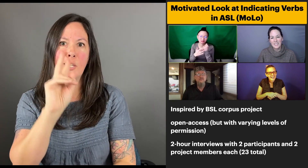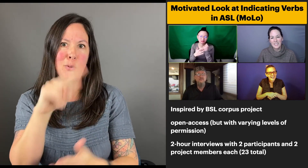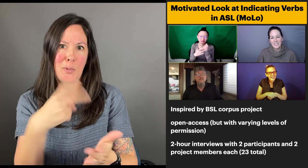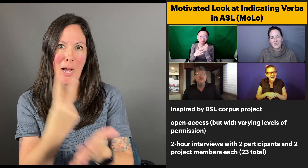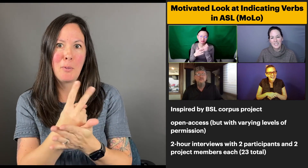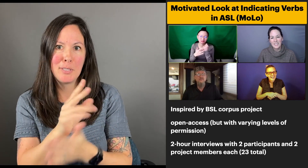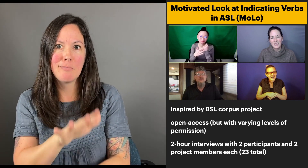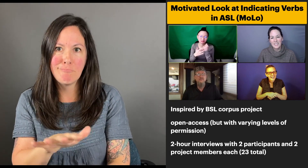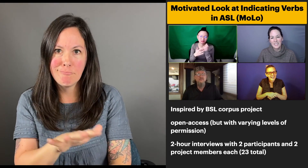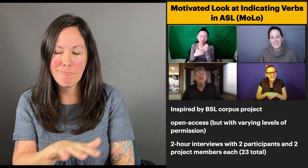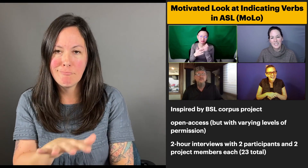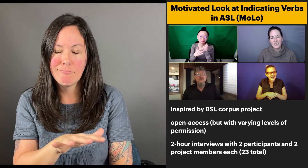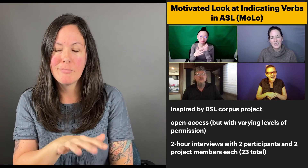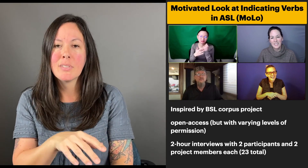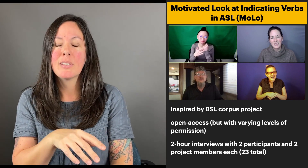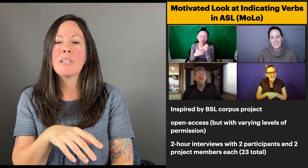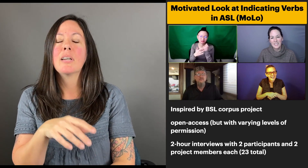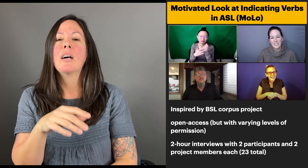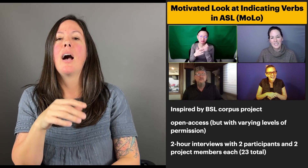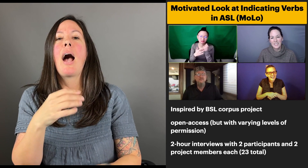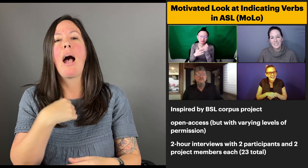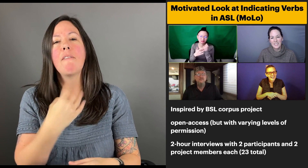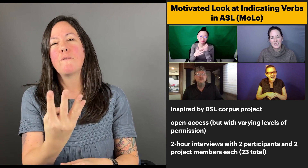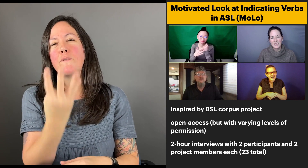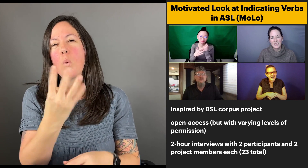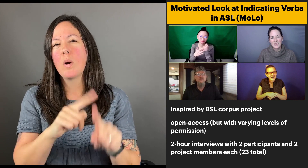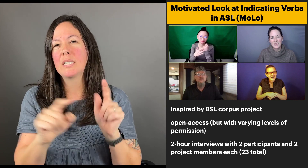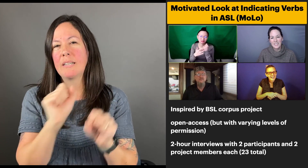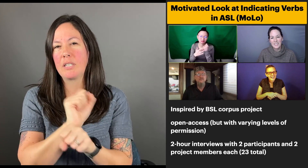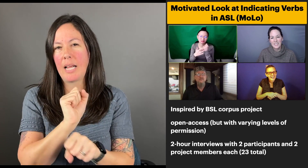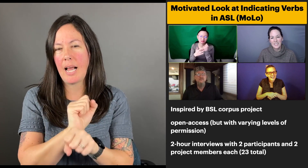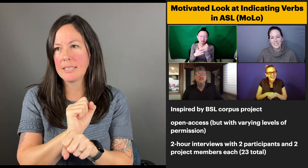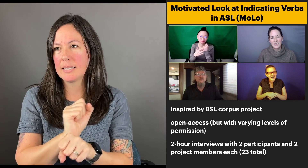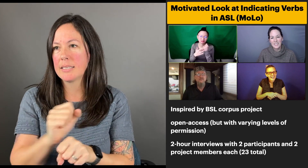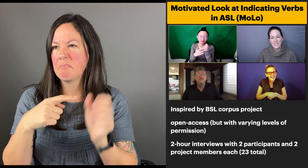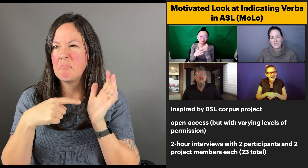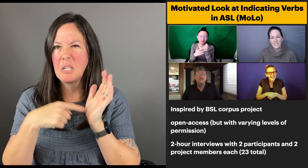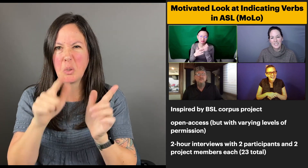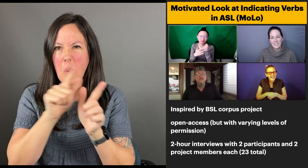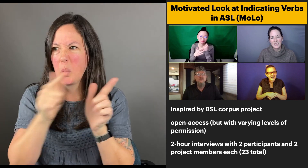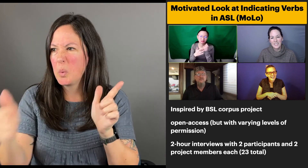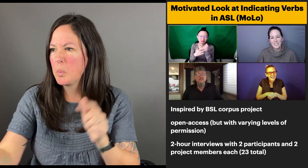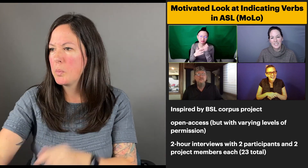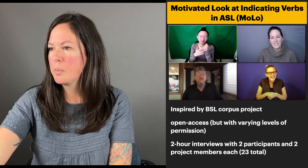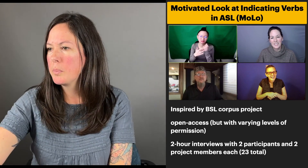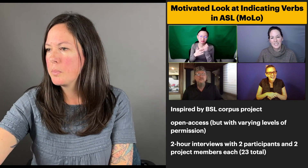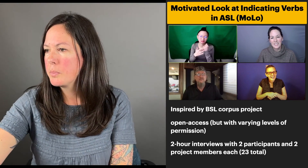that aren't open access we have 23 total sessions to our interviews with